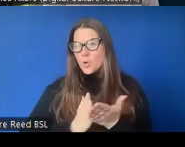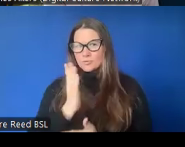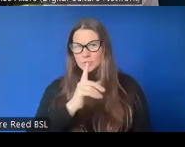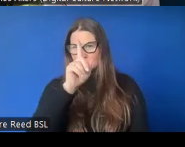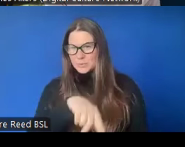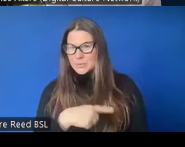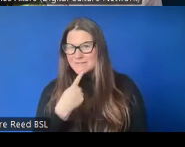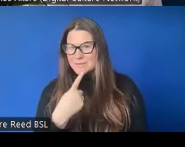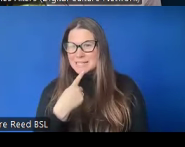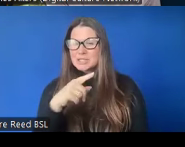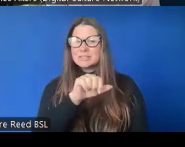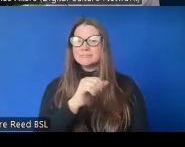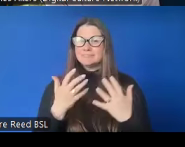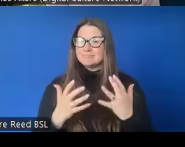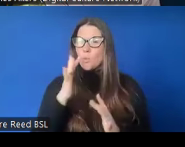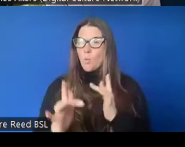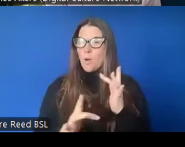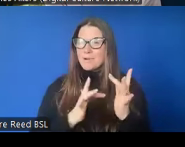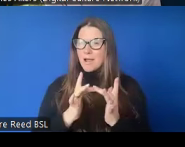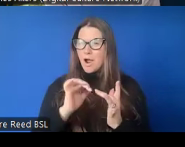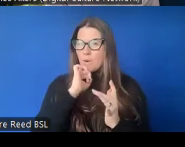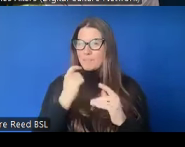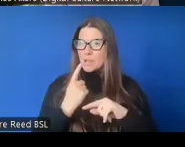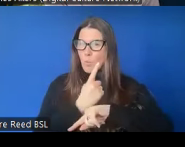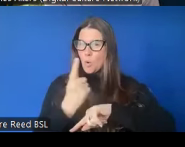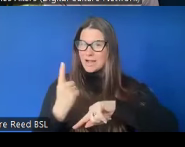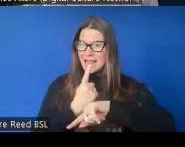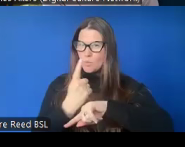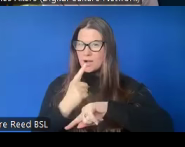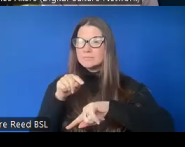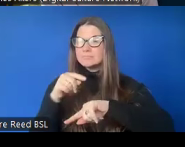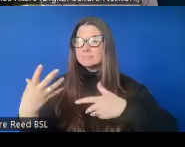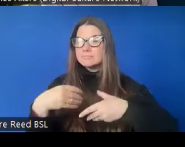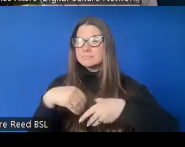Today's webinar is scheduled to last one hour, including a question and answer session at the end.